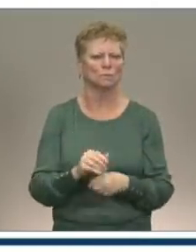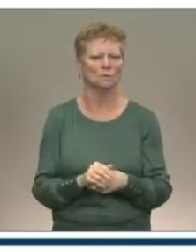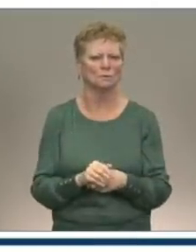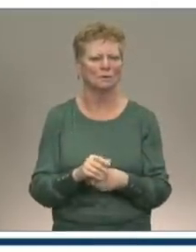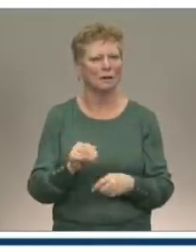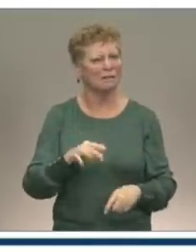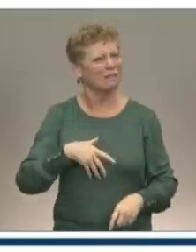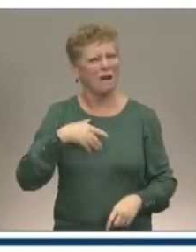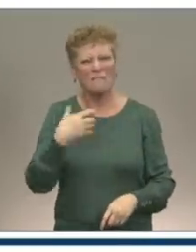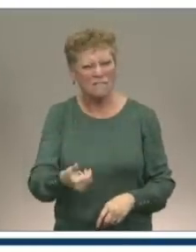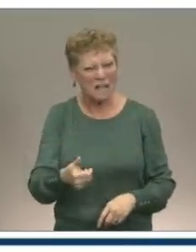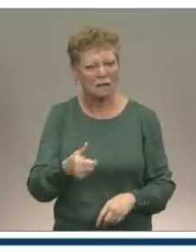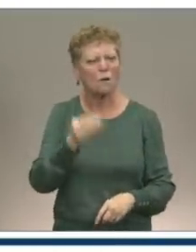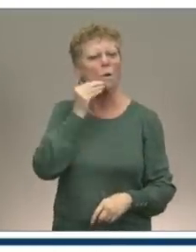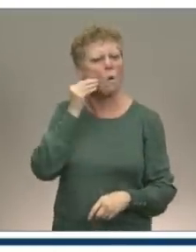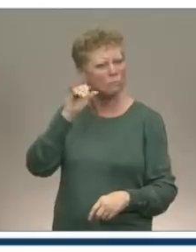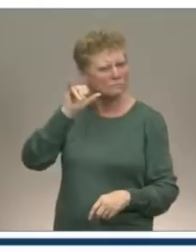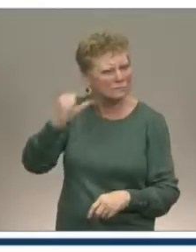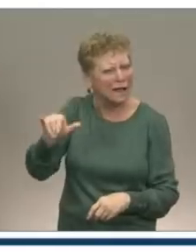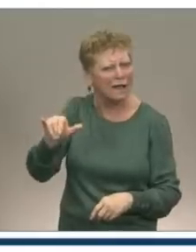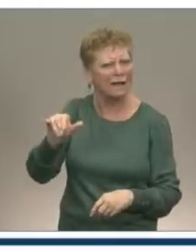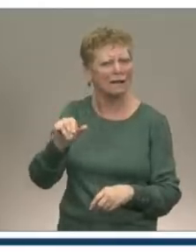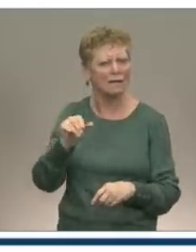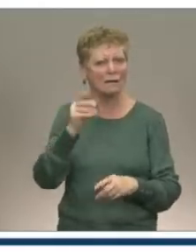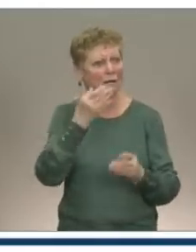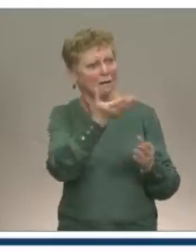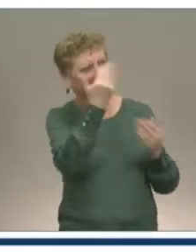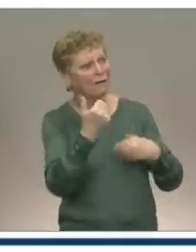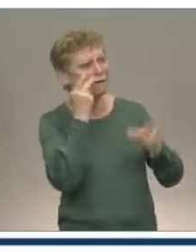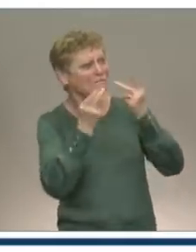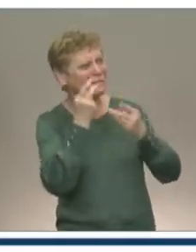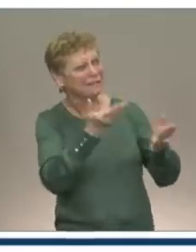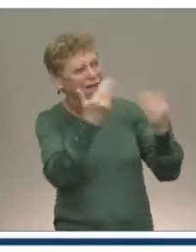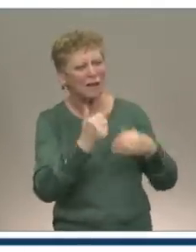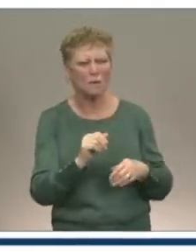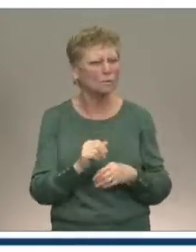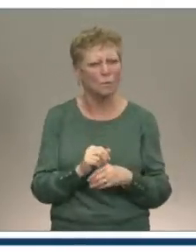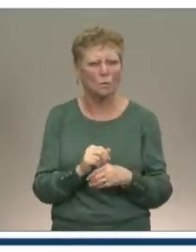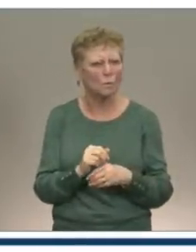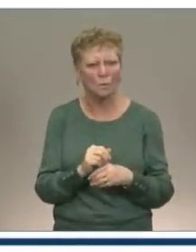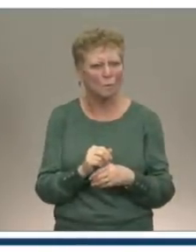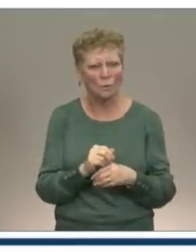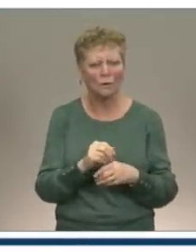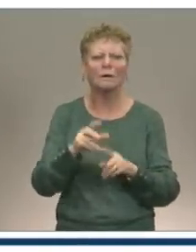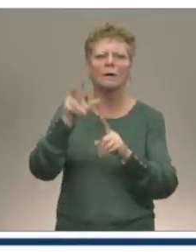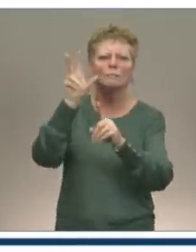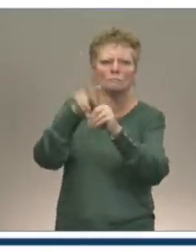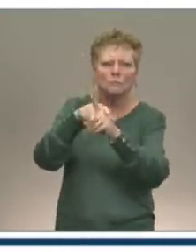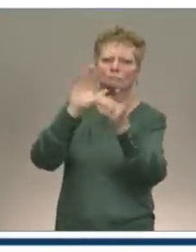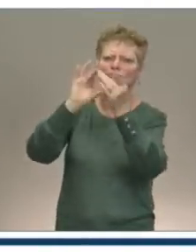unwell stay home and don't have visitors and go online and book a test and isolate until you get